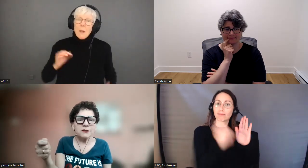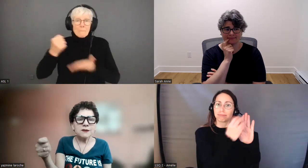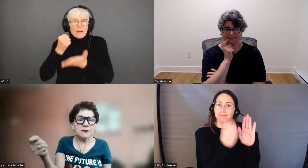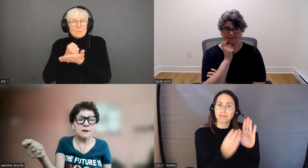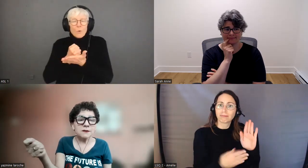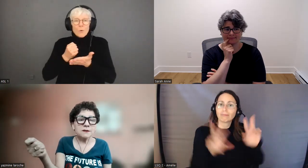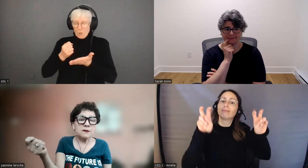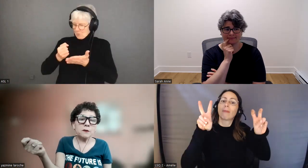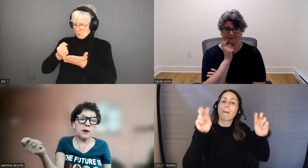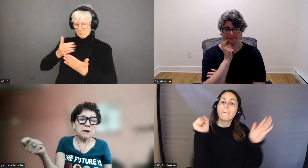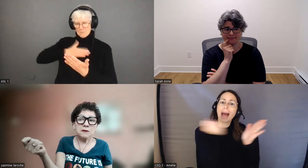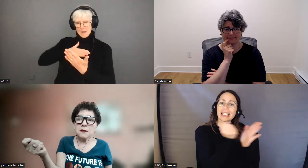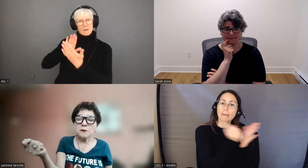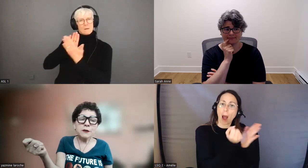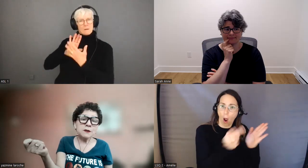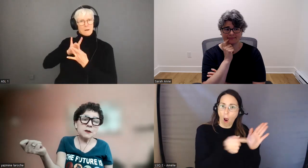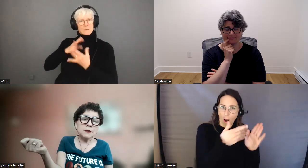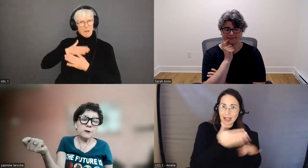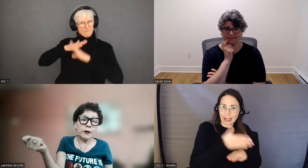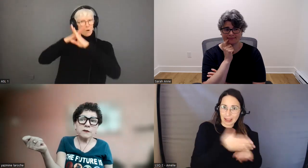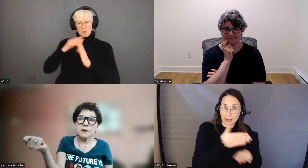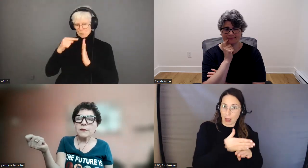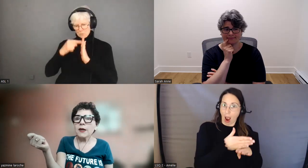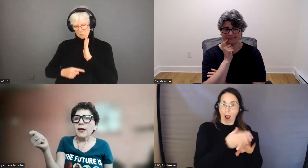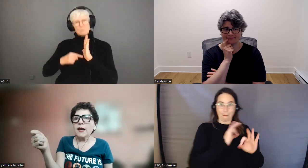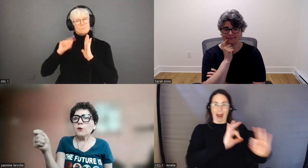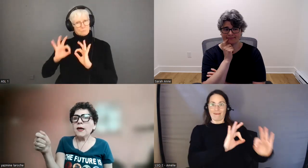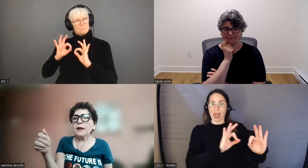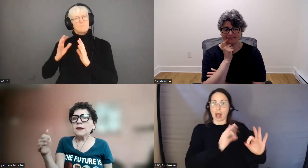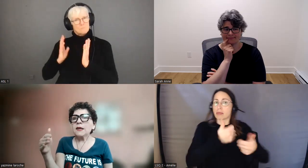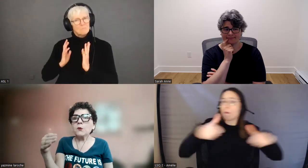just says this is these are the barriers that you face and this is the fact and I think